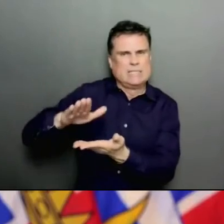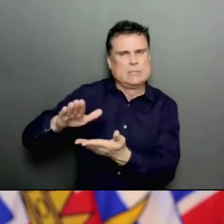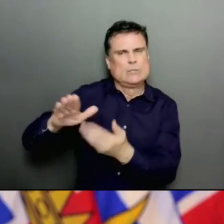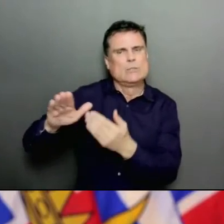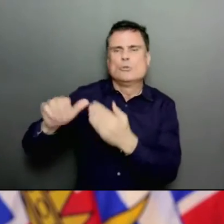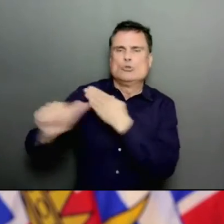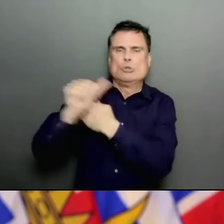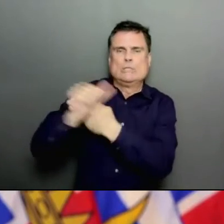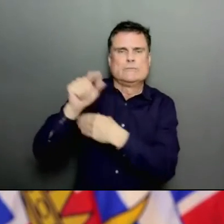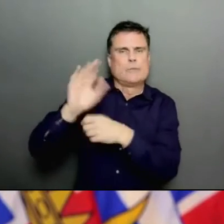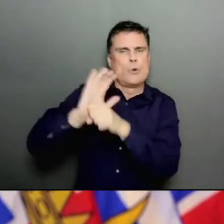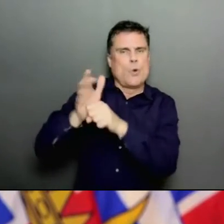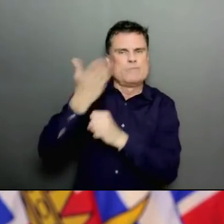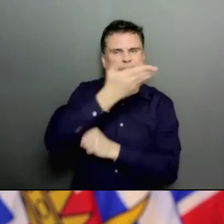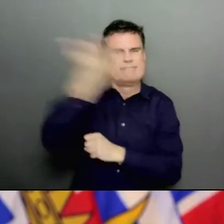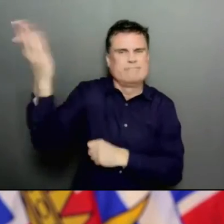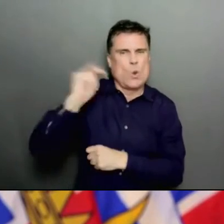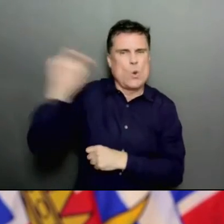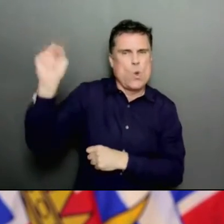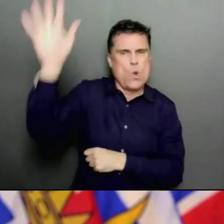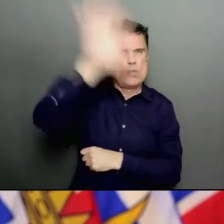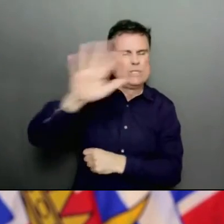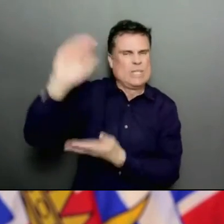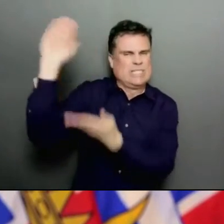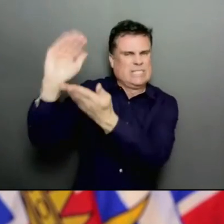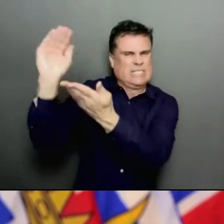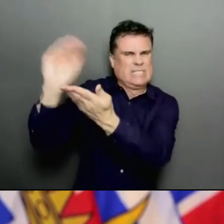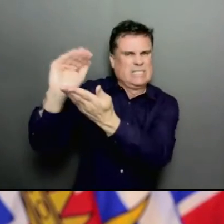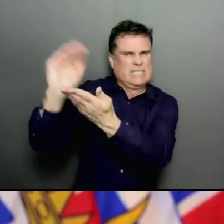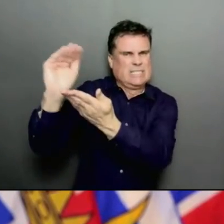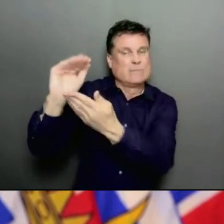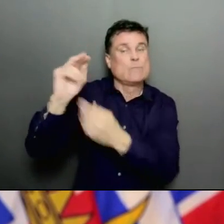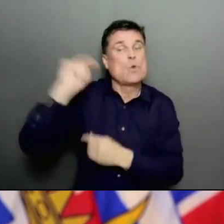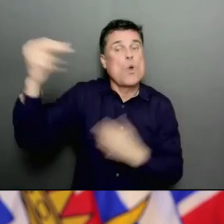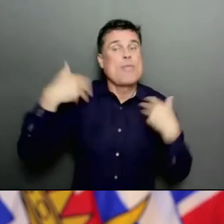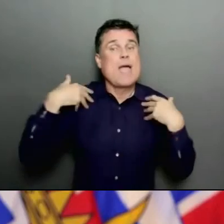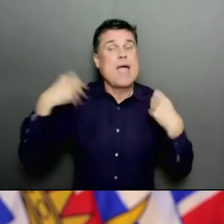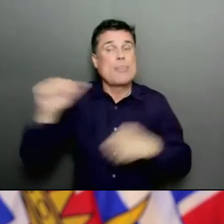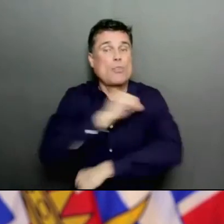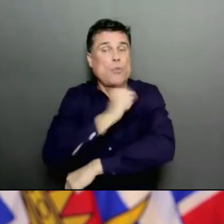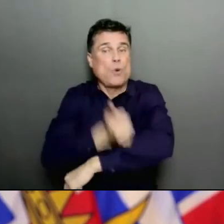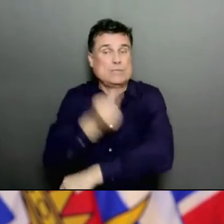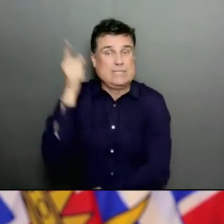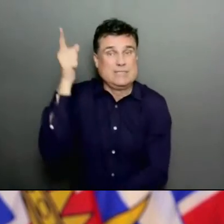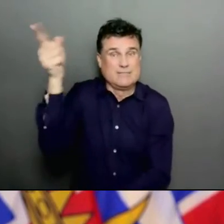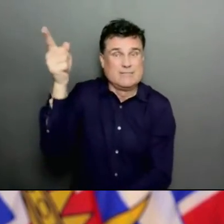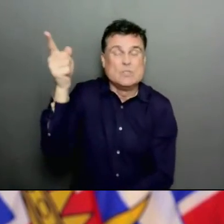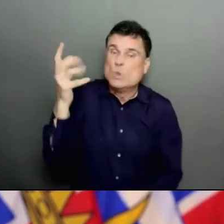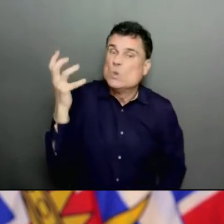perspective, trying to manage and support communities where we have transmission, but also our health system, where there